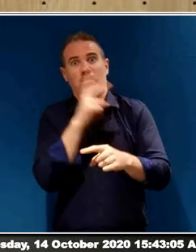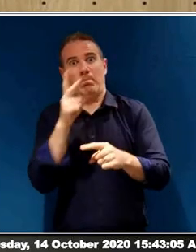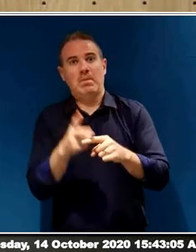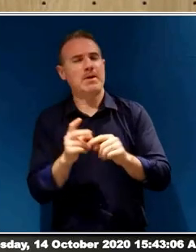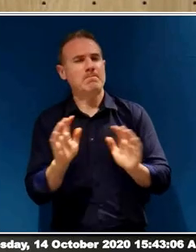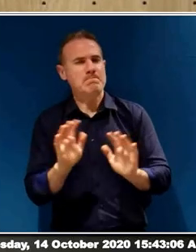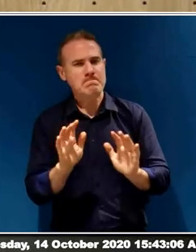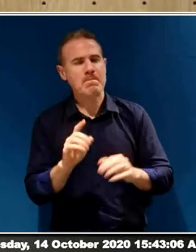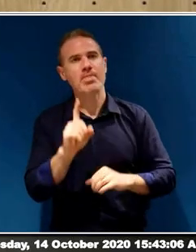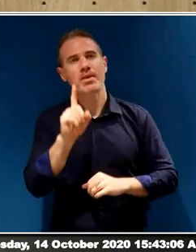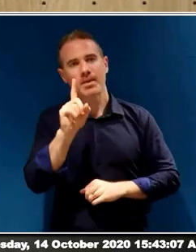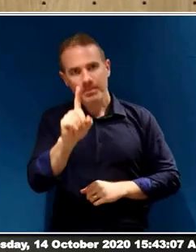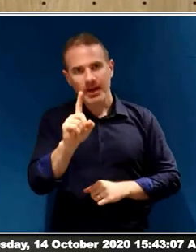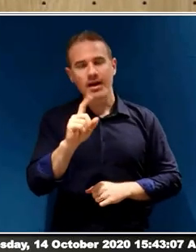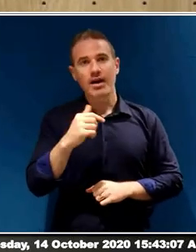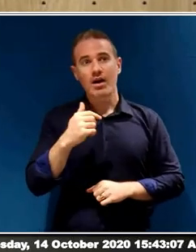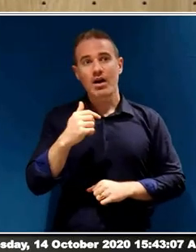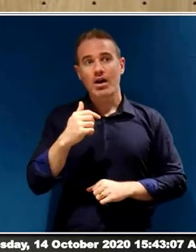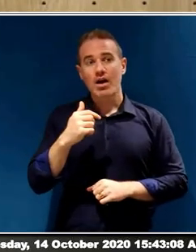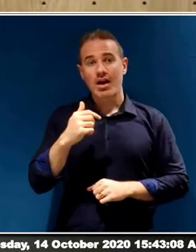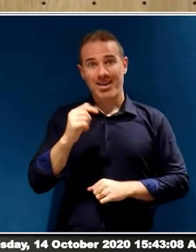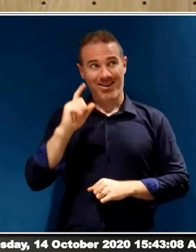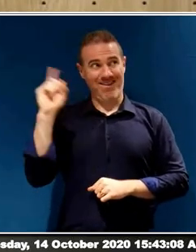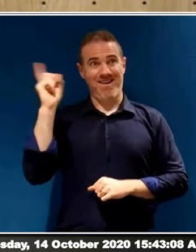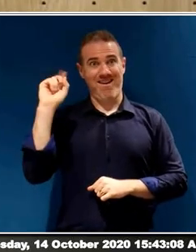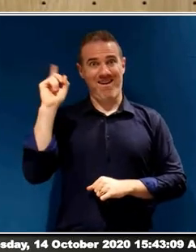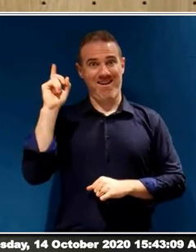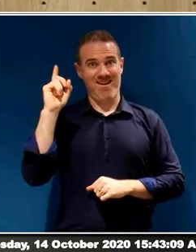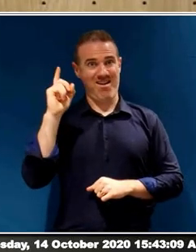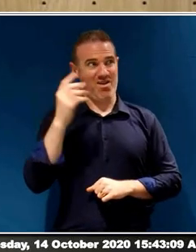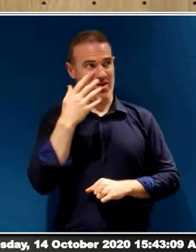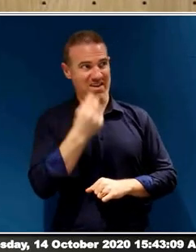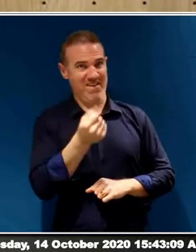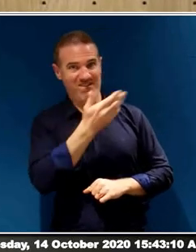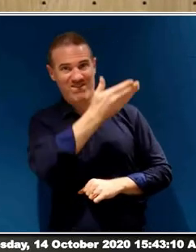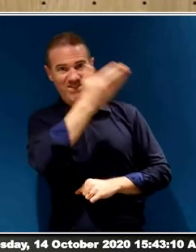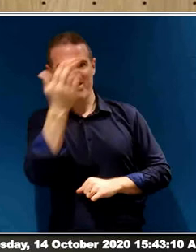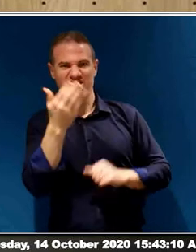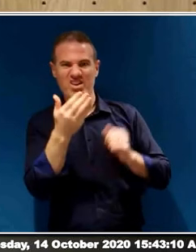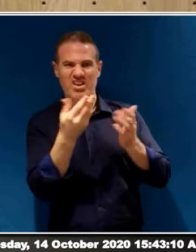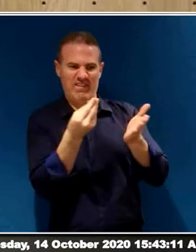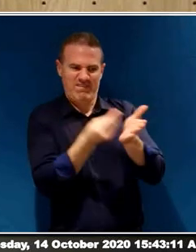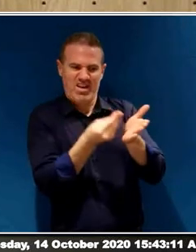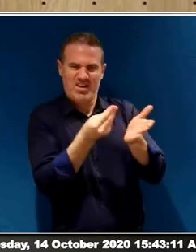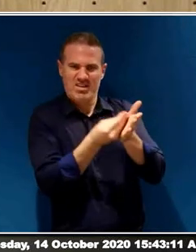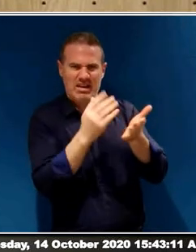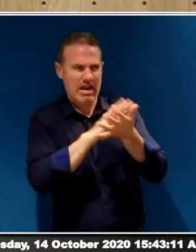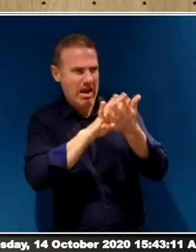exists in how we fund students with disability is it requires educators to